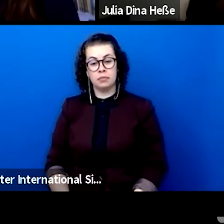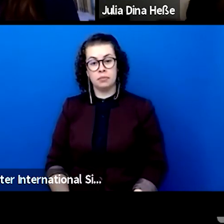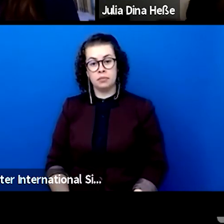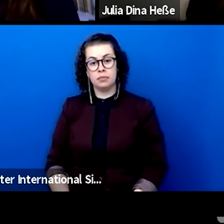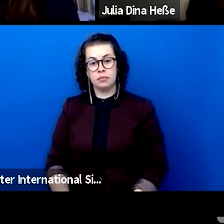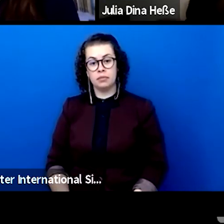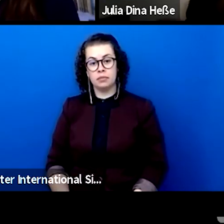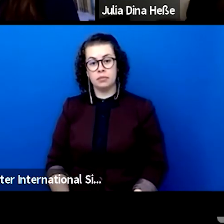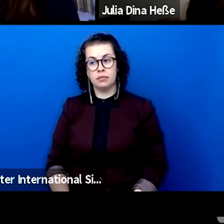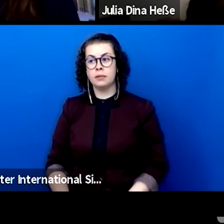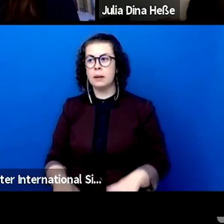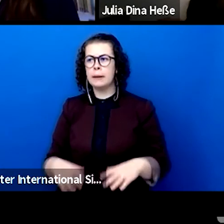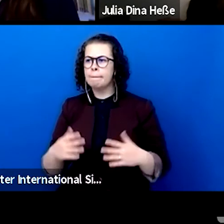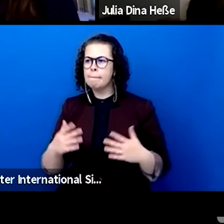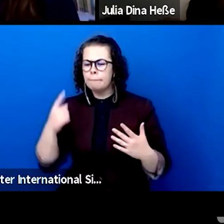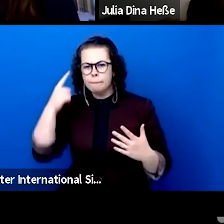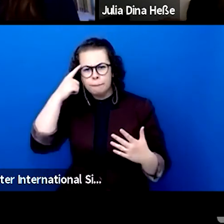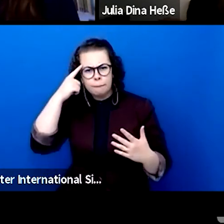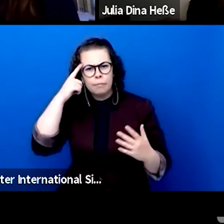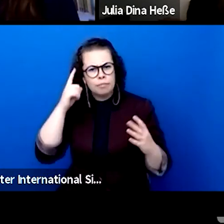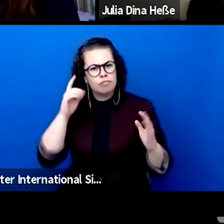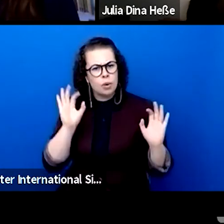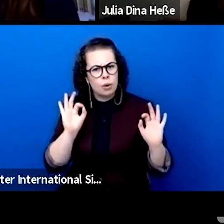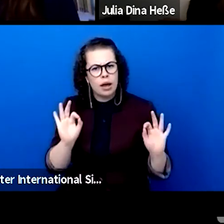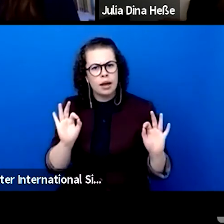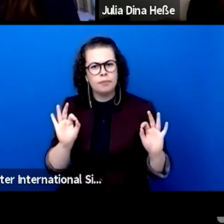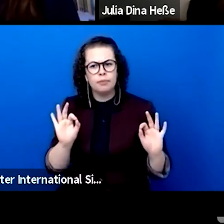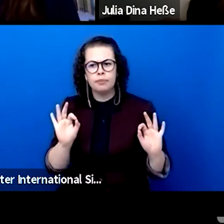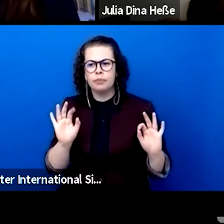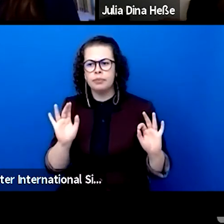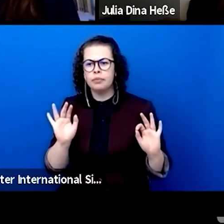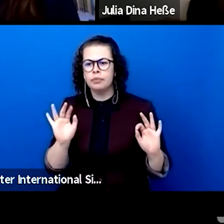Okay,